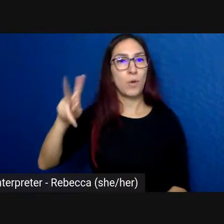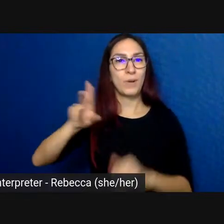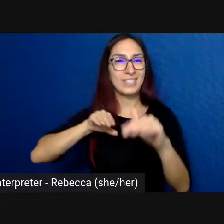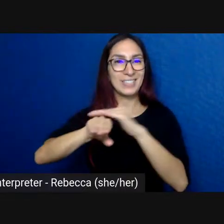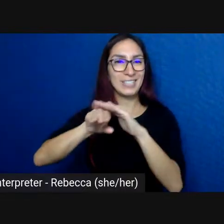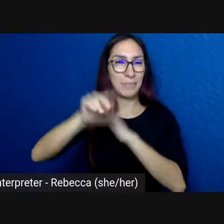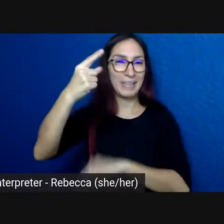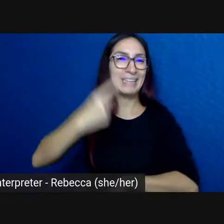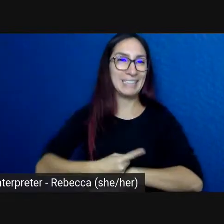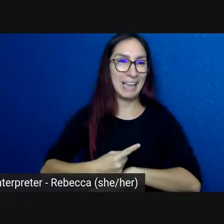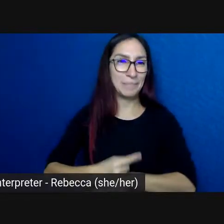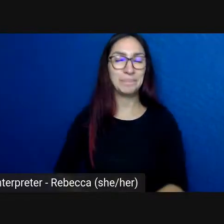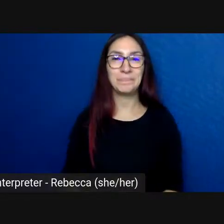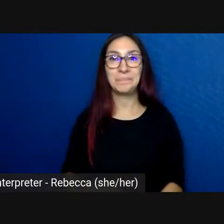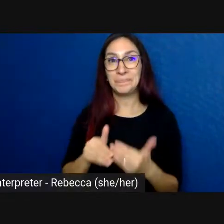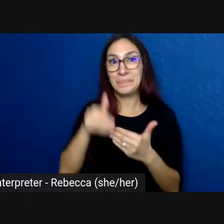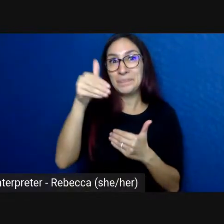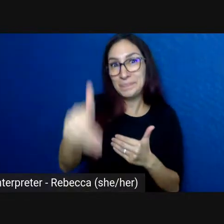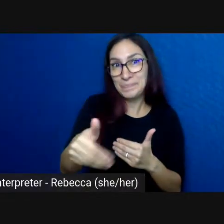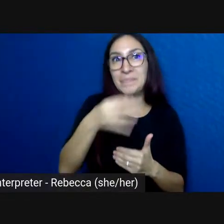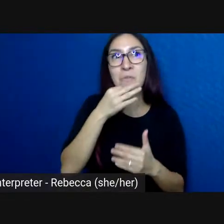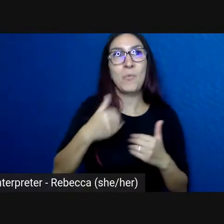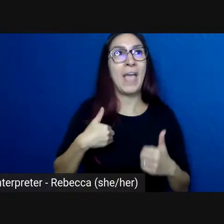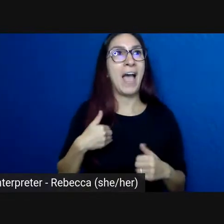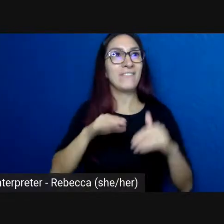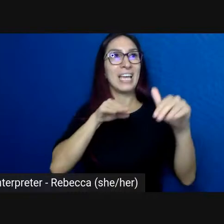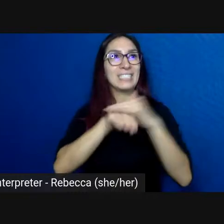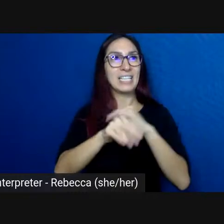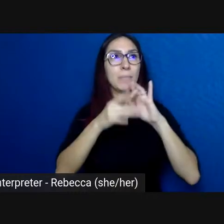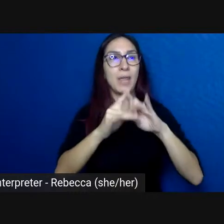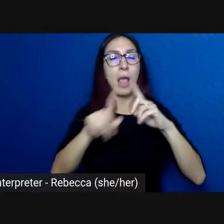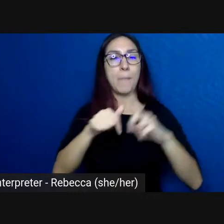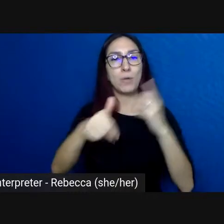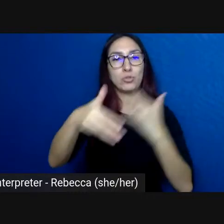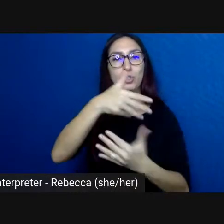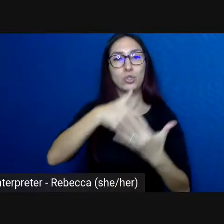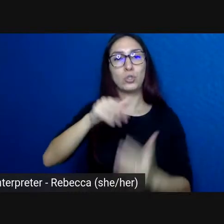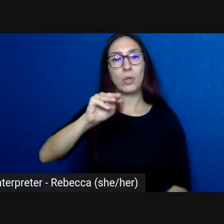we are watching WP recorded sessions for our final round of Lightning Talks here at WordPress Accessibility Day .